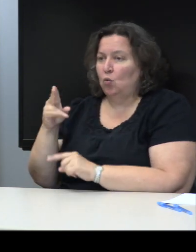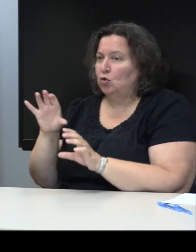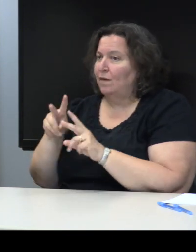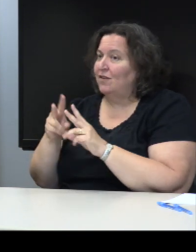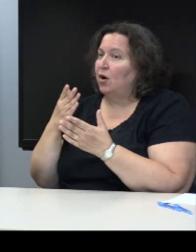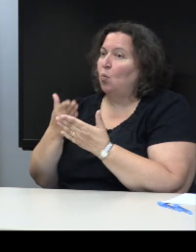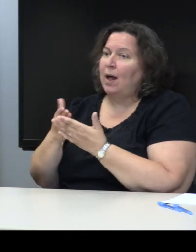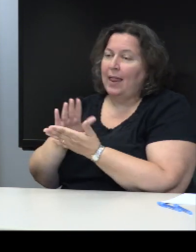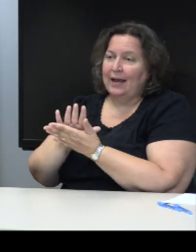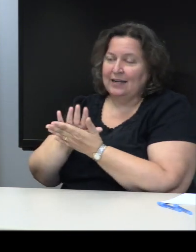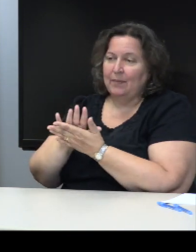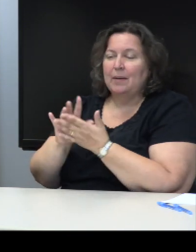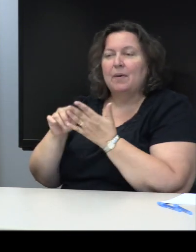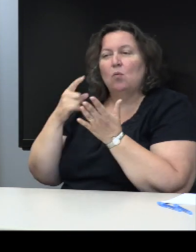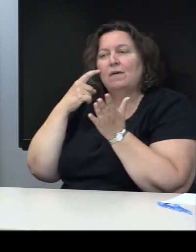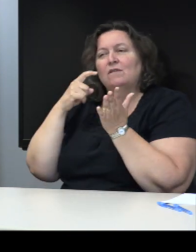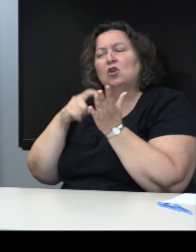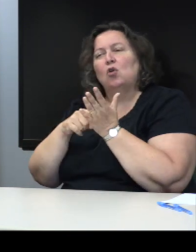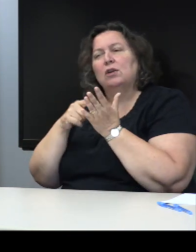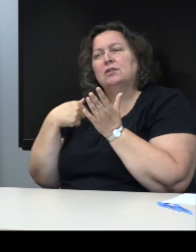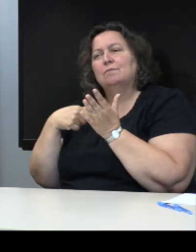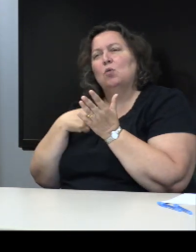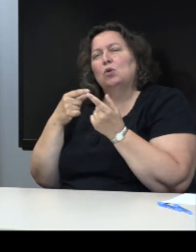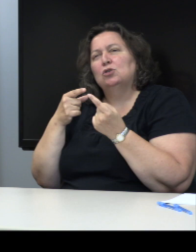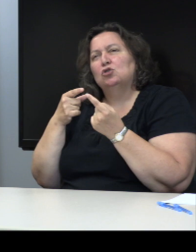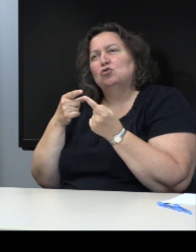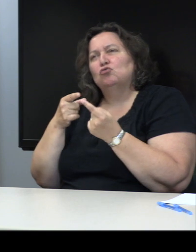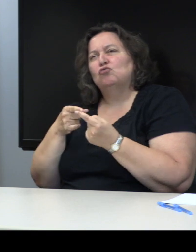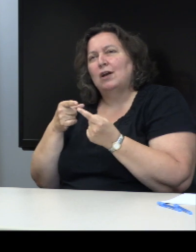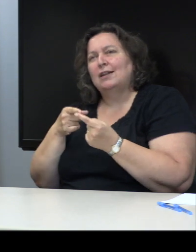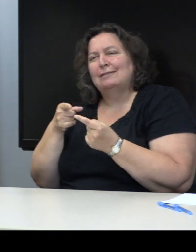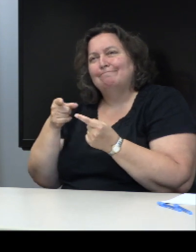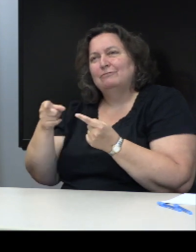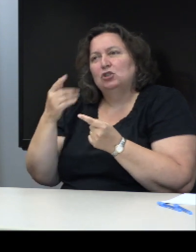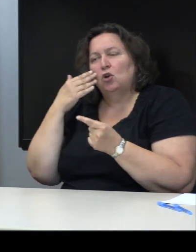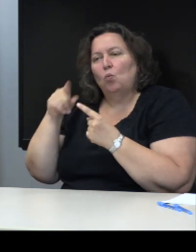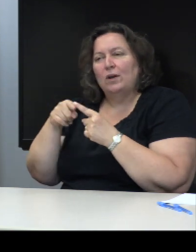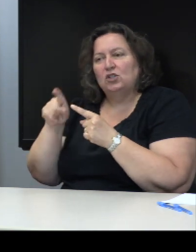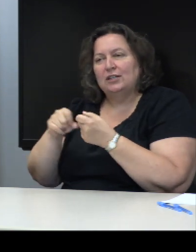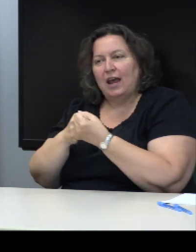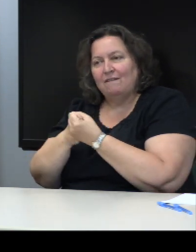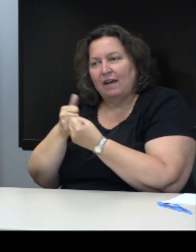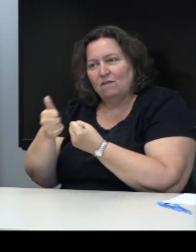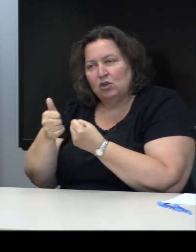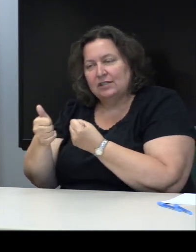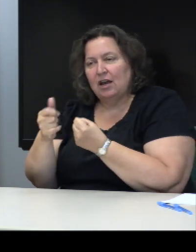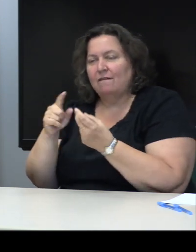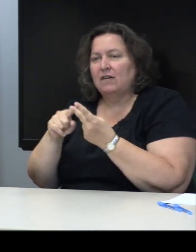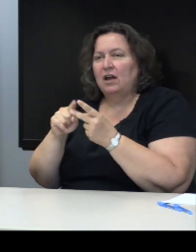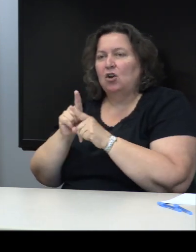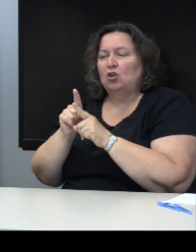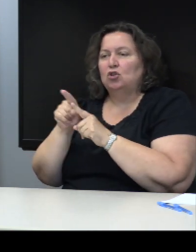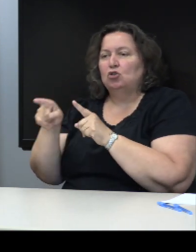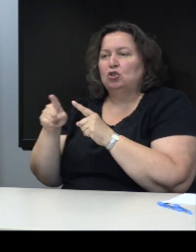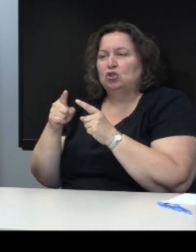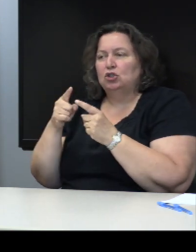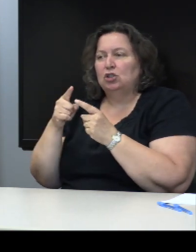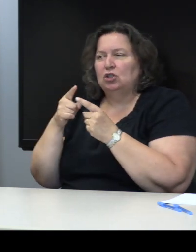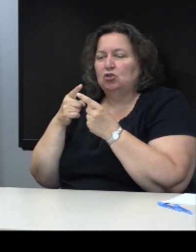but we have noticed her struggling knowing when she needs to advocate for herself. And also she struggles sometimes to pick up on social cues.